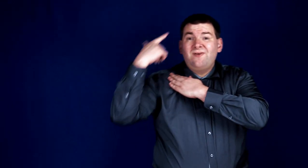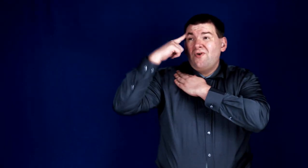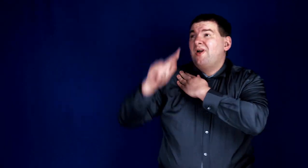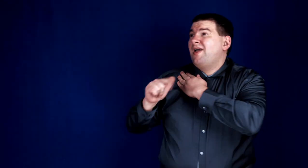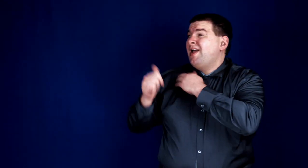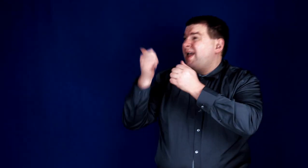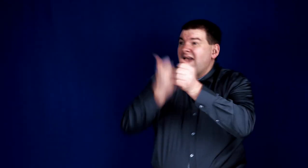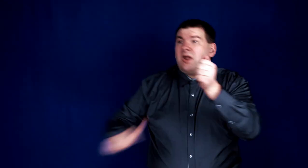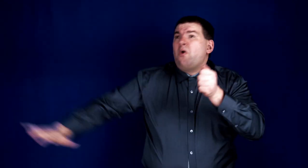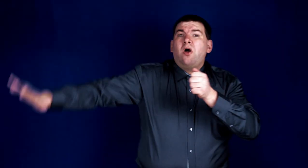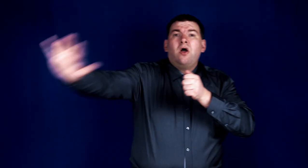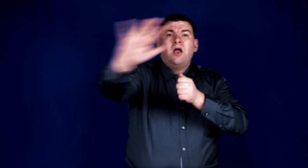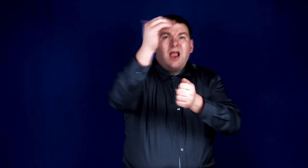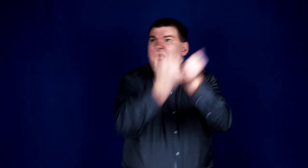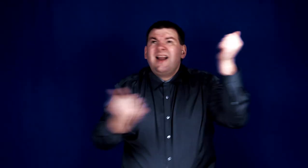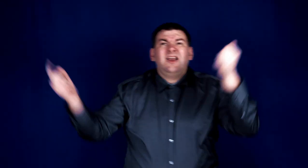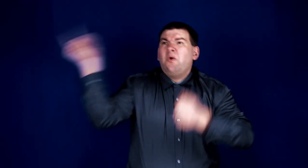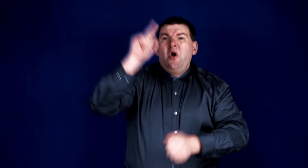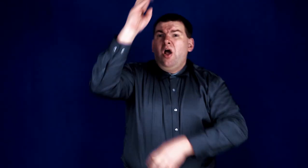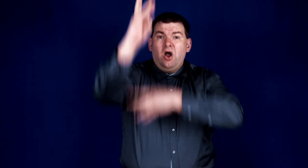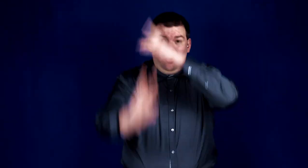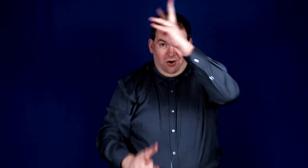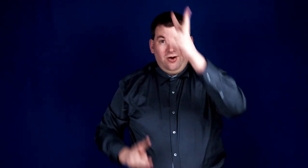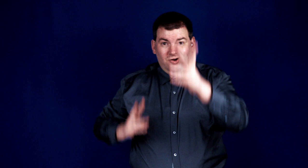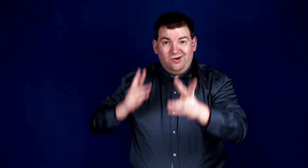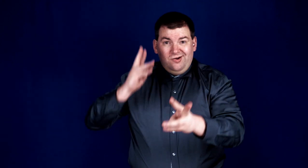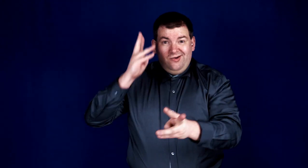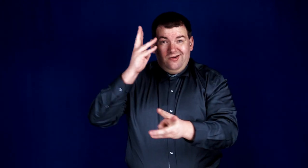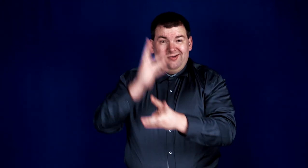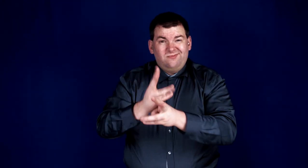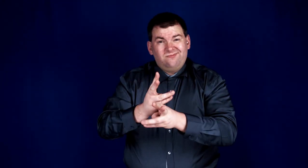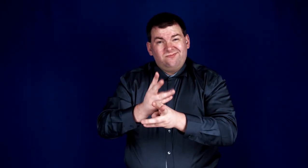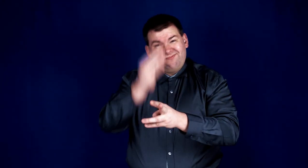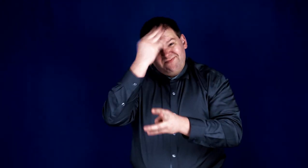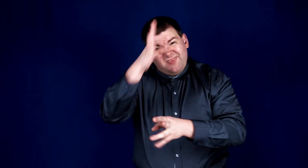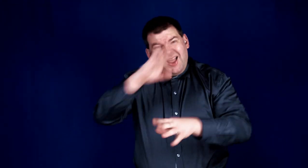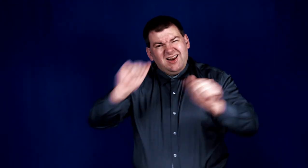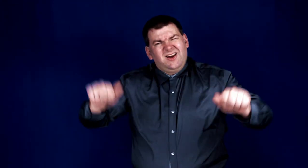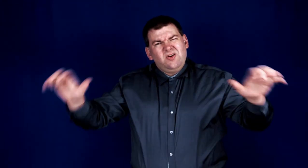For anyone, anywhere, God can do